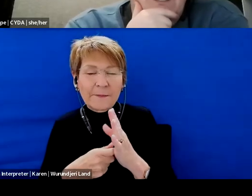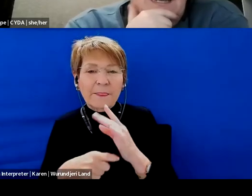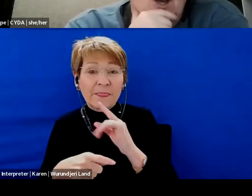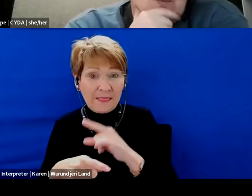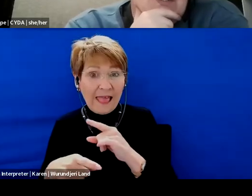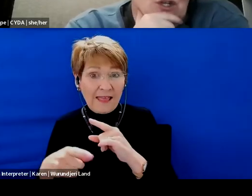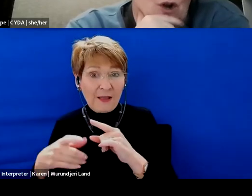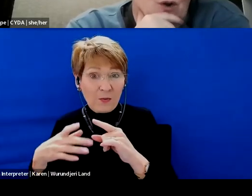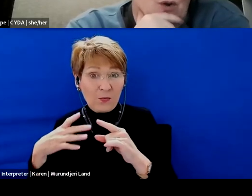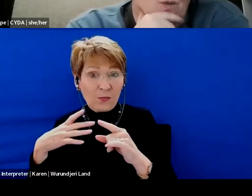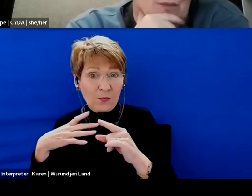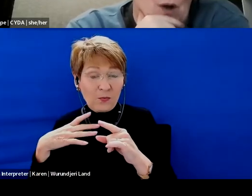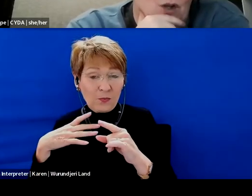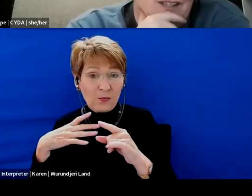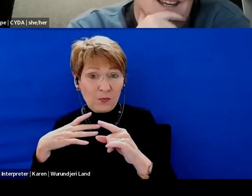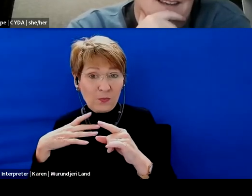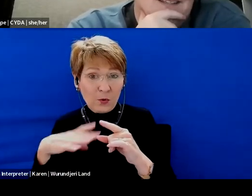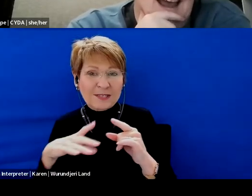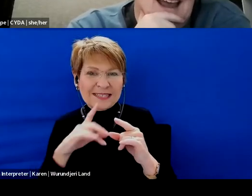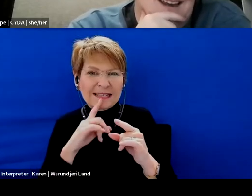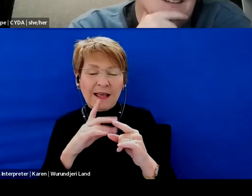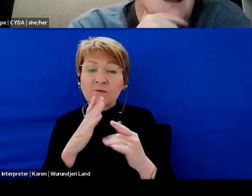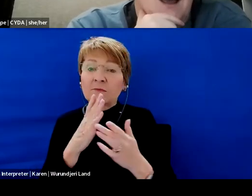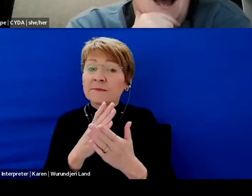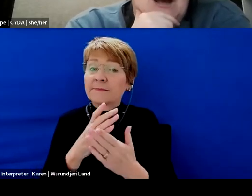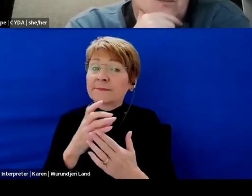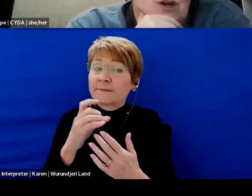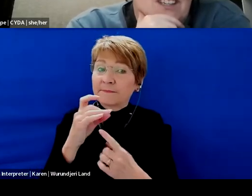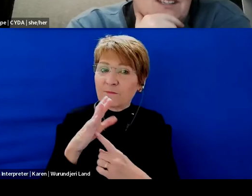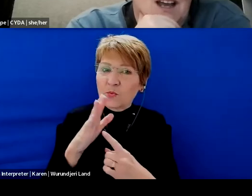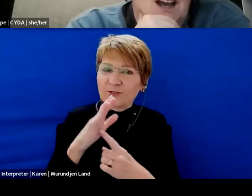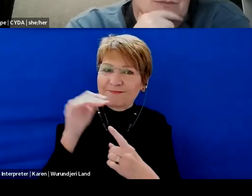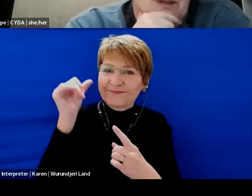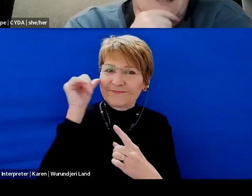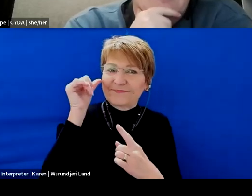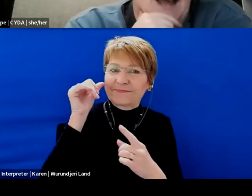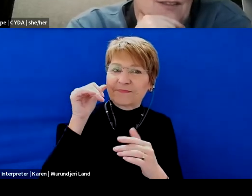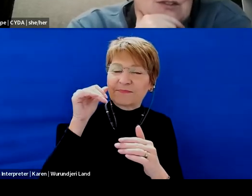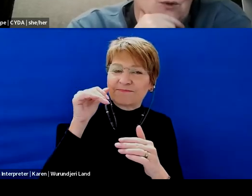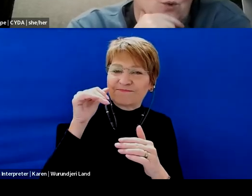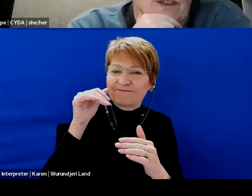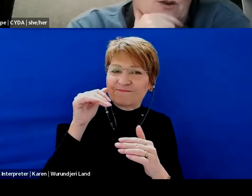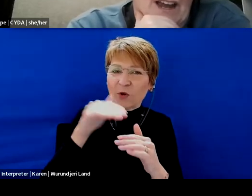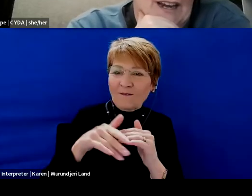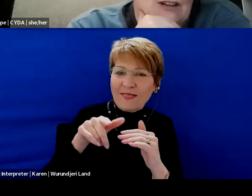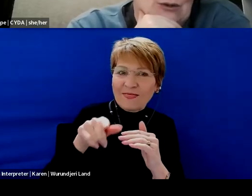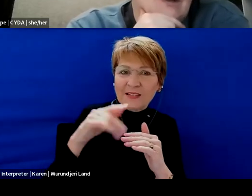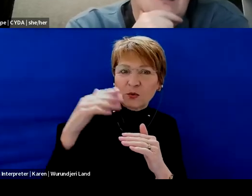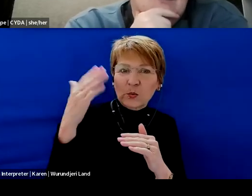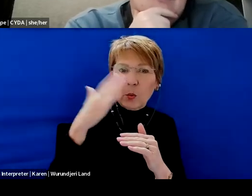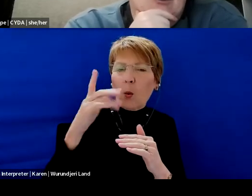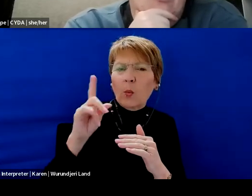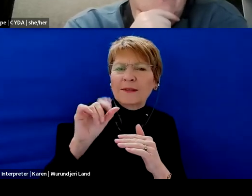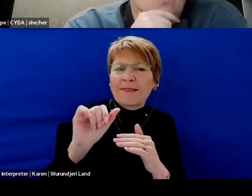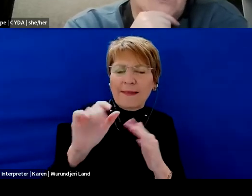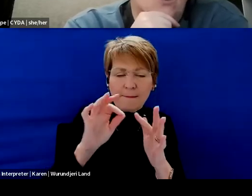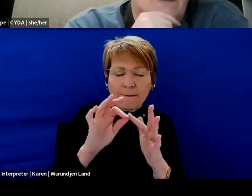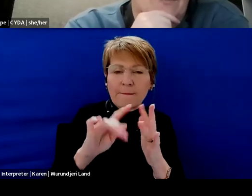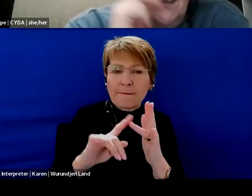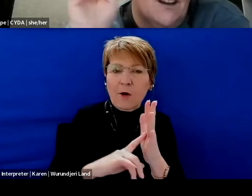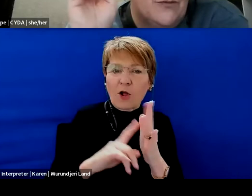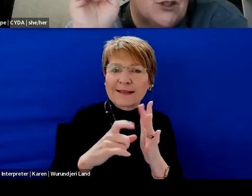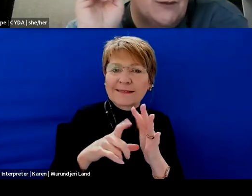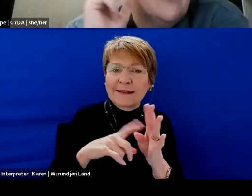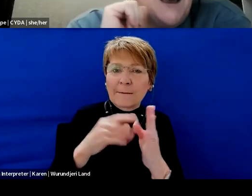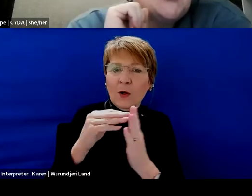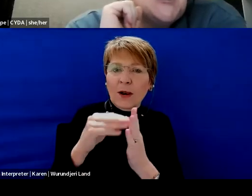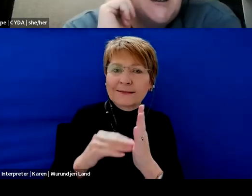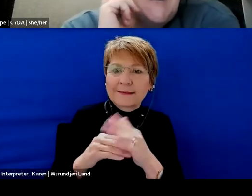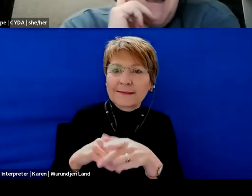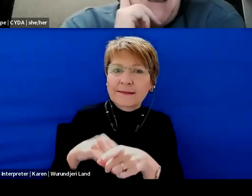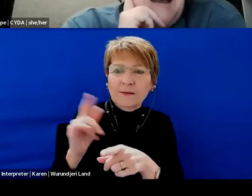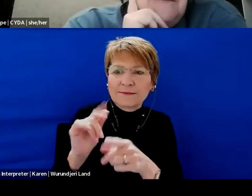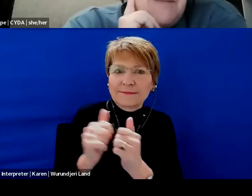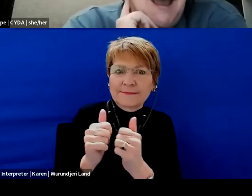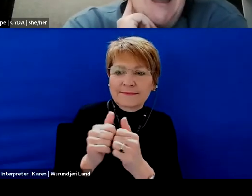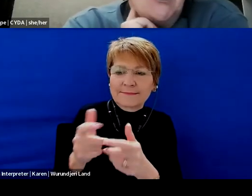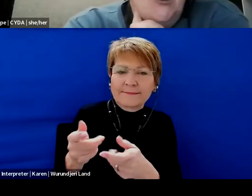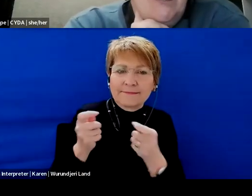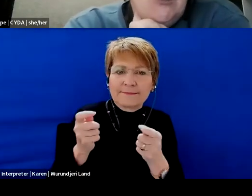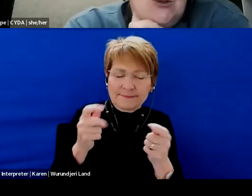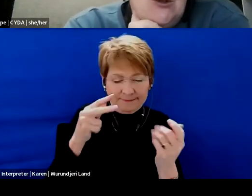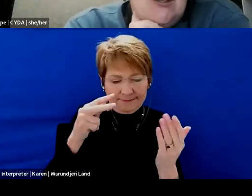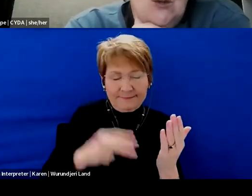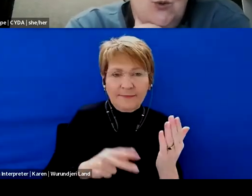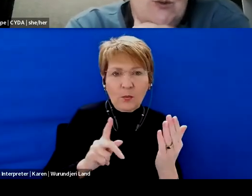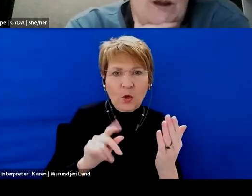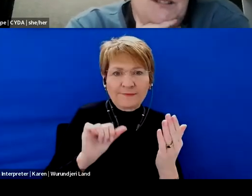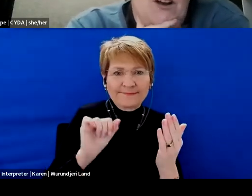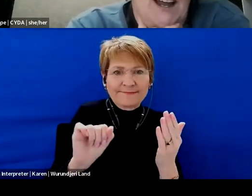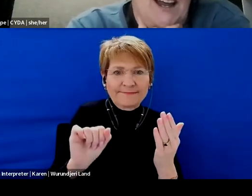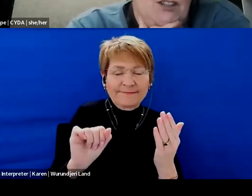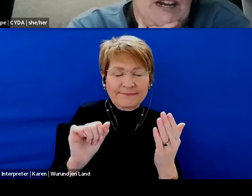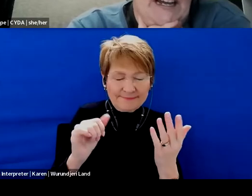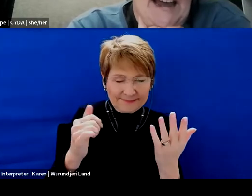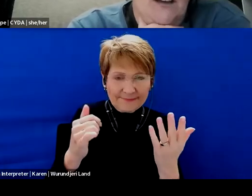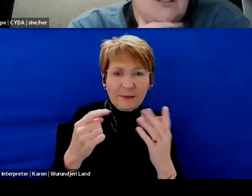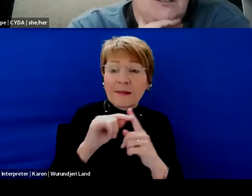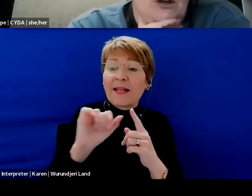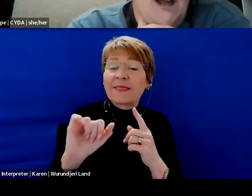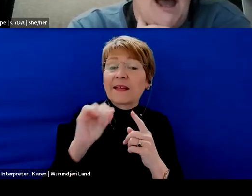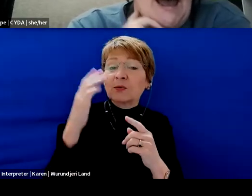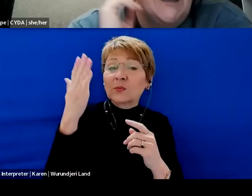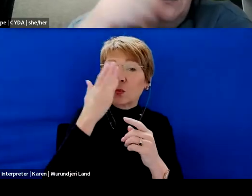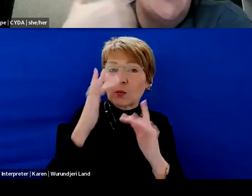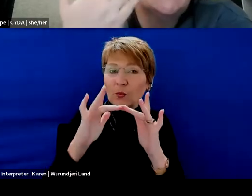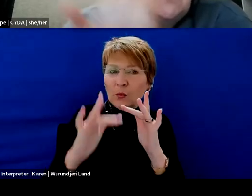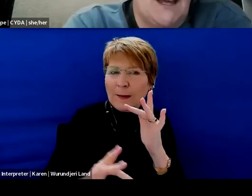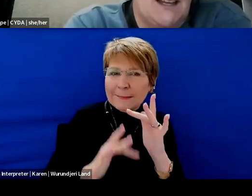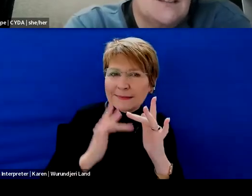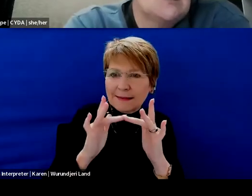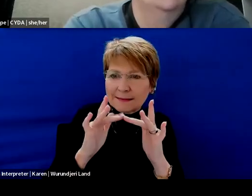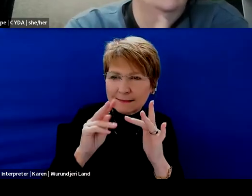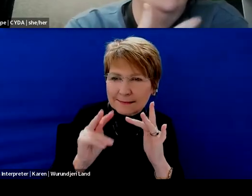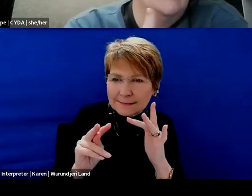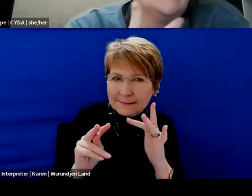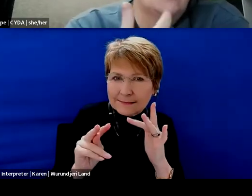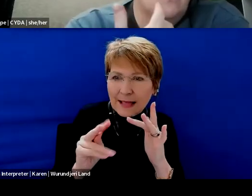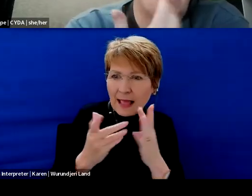It really helps to know what the policies and processes are in place at the school that you're heading to. So, we call that the official implementation and going to the school's website and checking out, you know, how do they explain the school what what